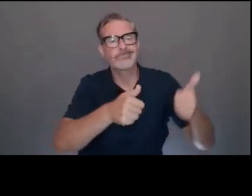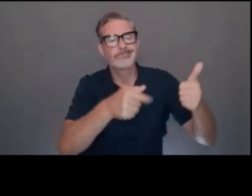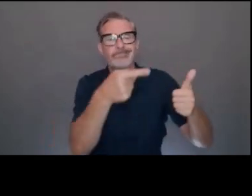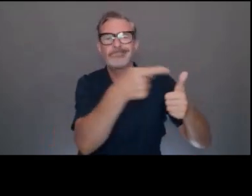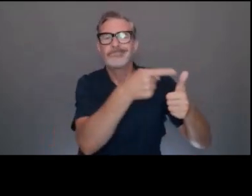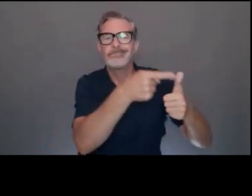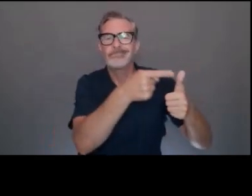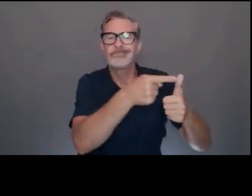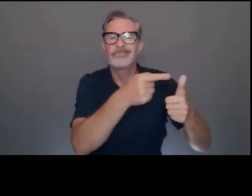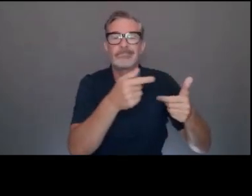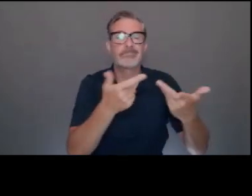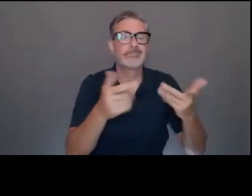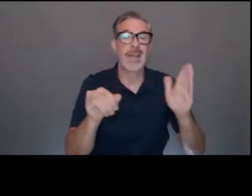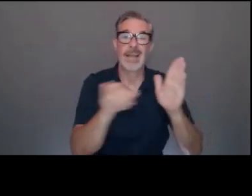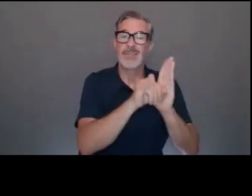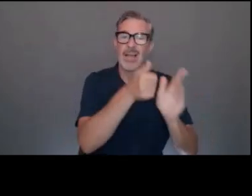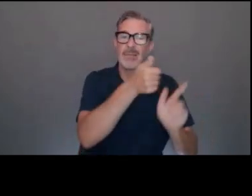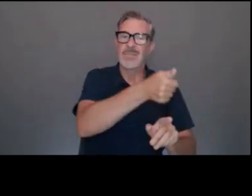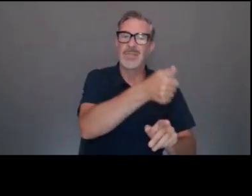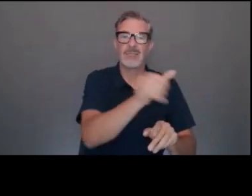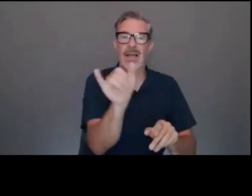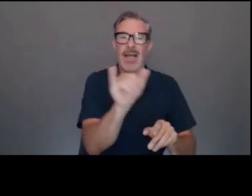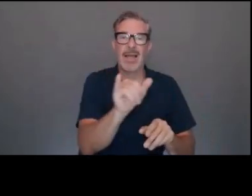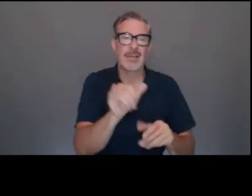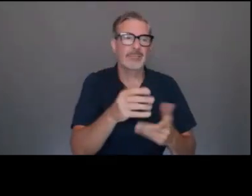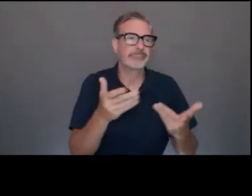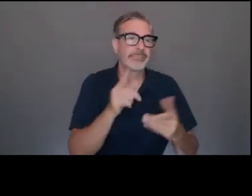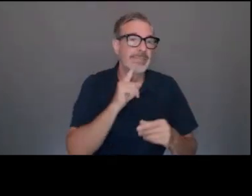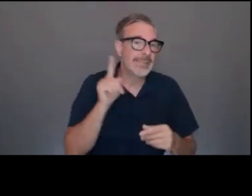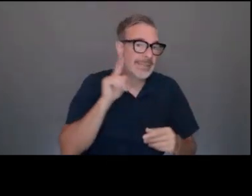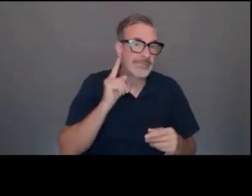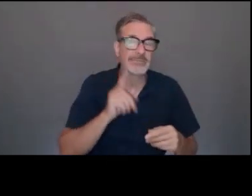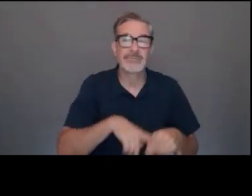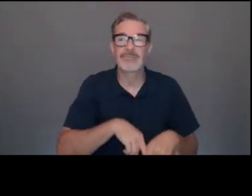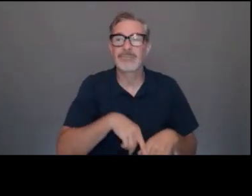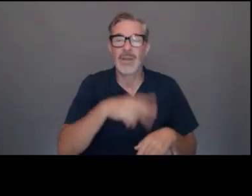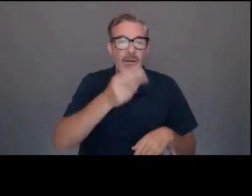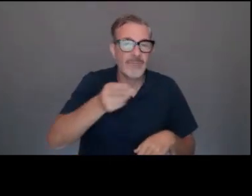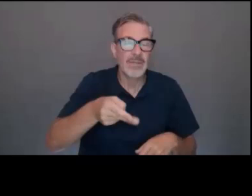an artist who is Deaf, hard of hearing, has a disability, or is living with a